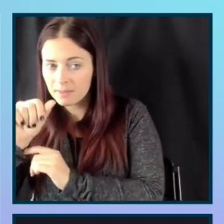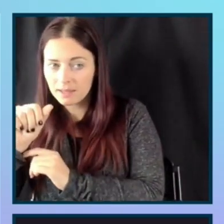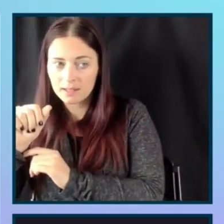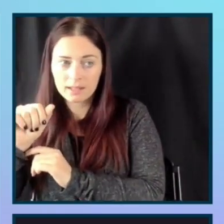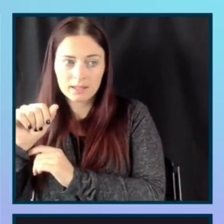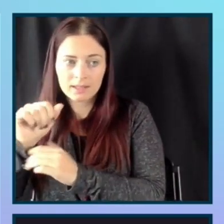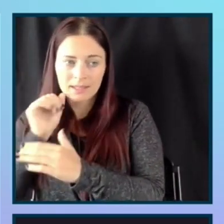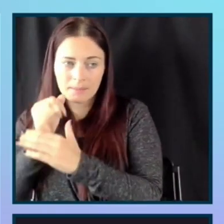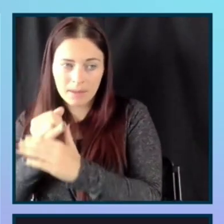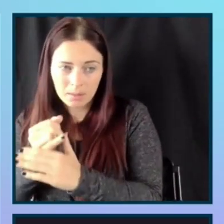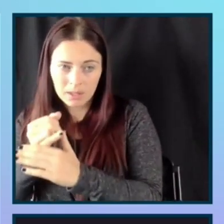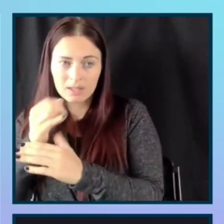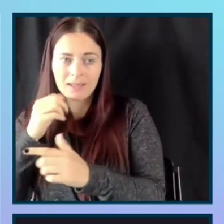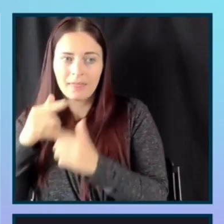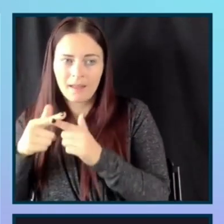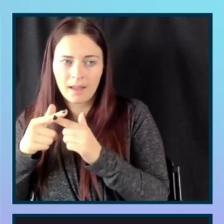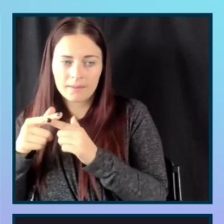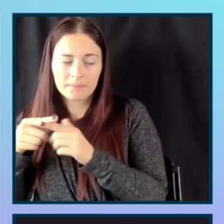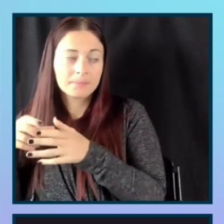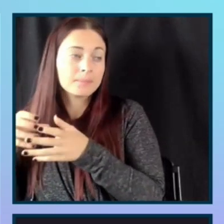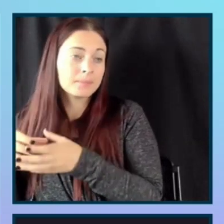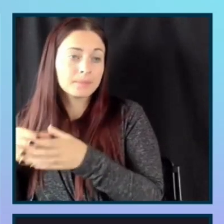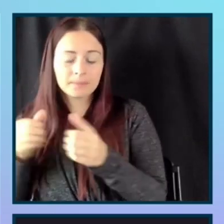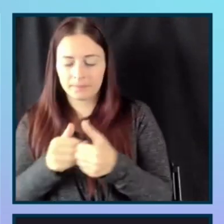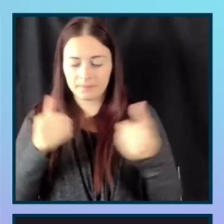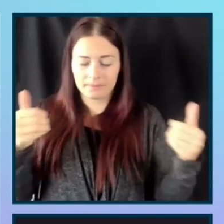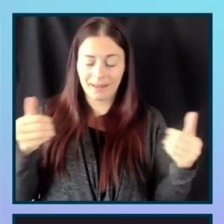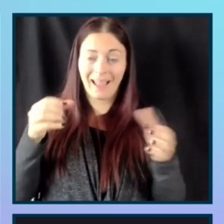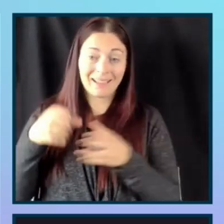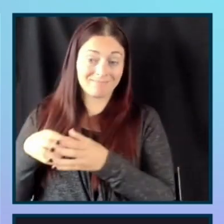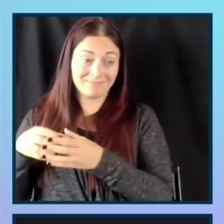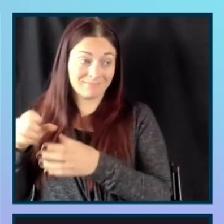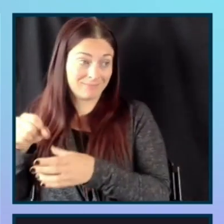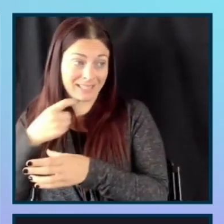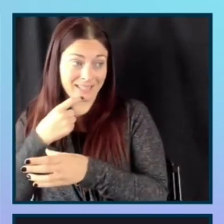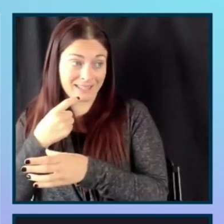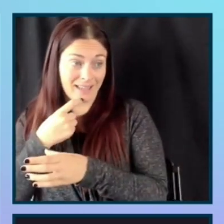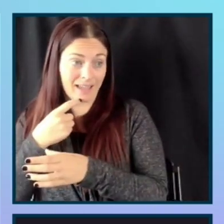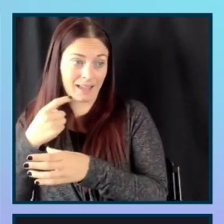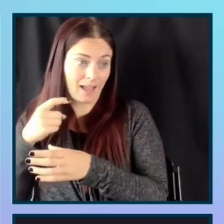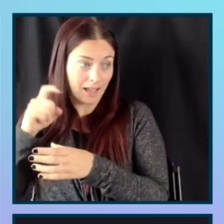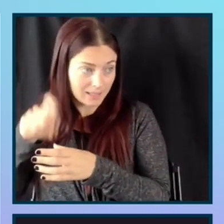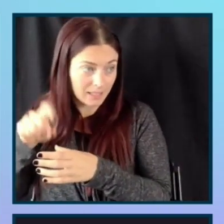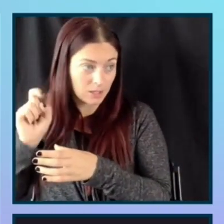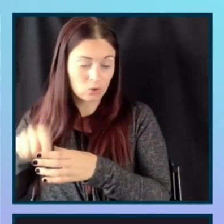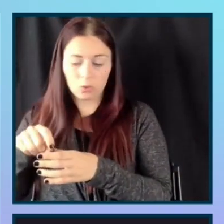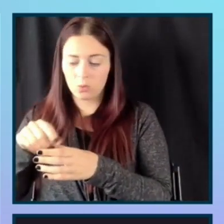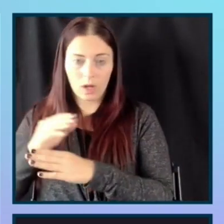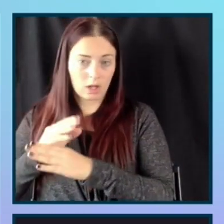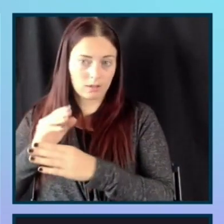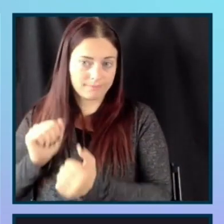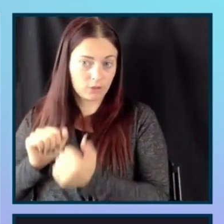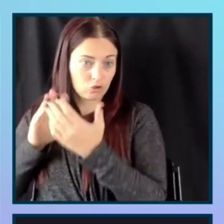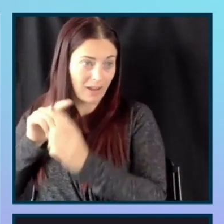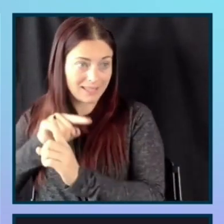so I can go over to my finance person and say, 'I need to spend the money on this.'" That doesn't necessarily mean the second is wrong,